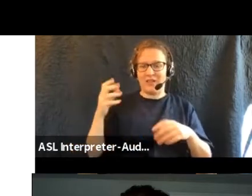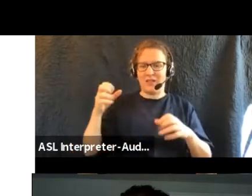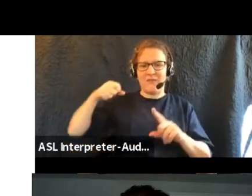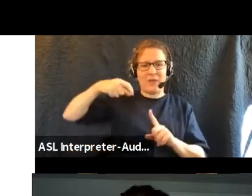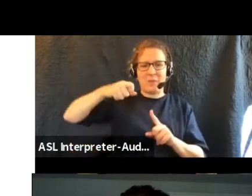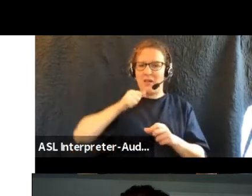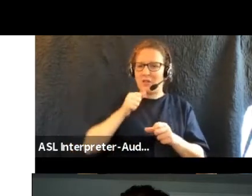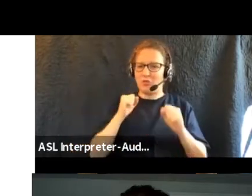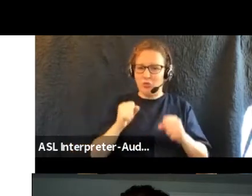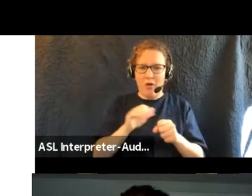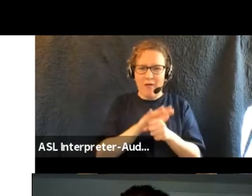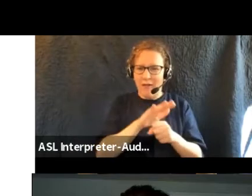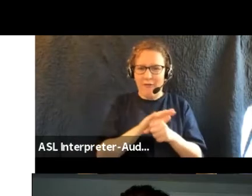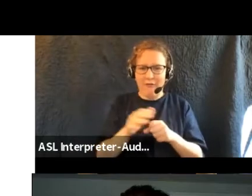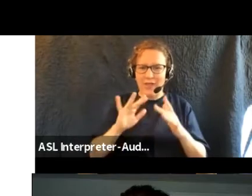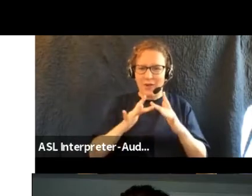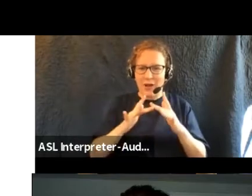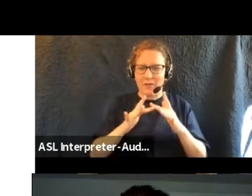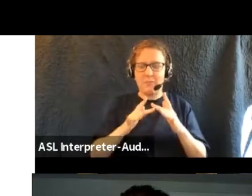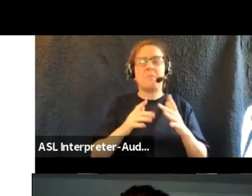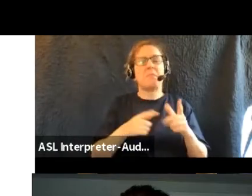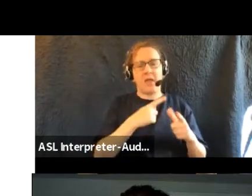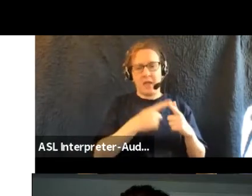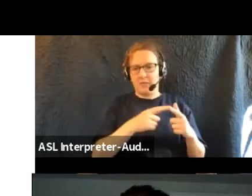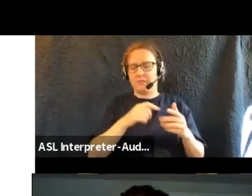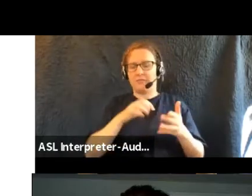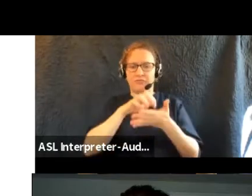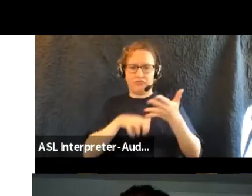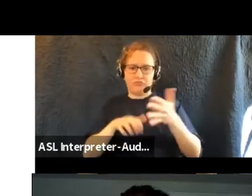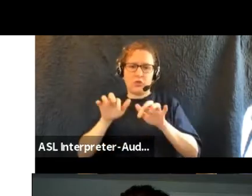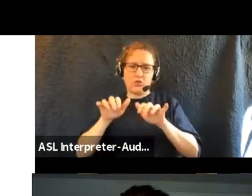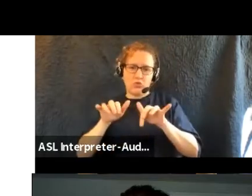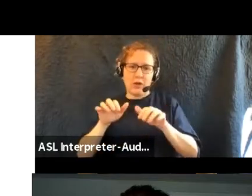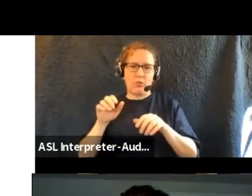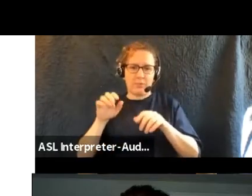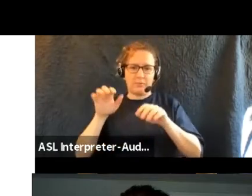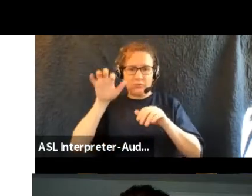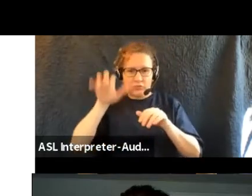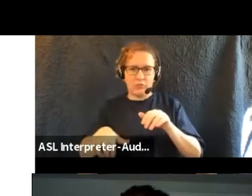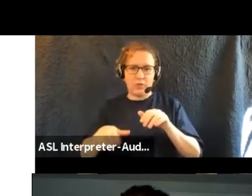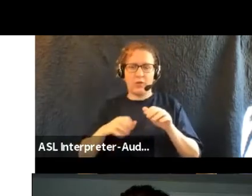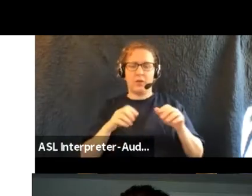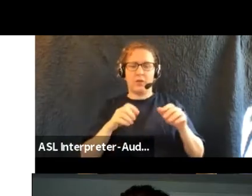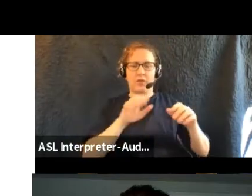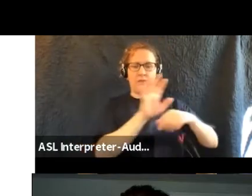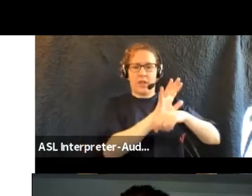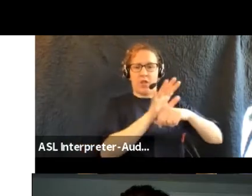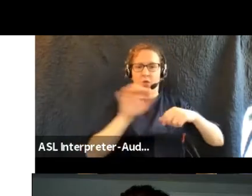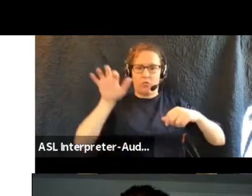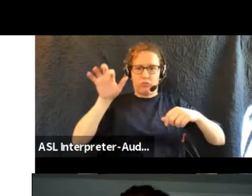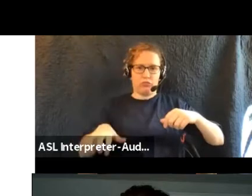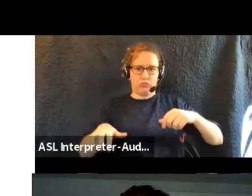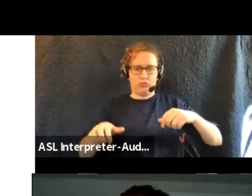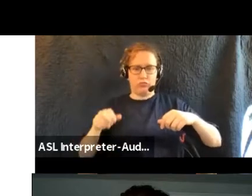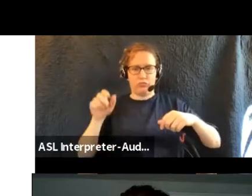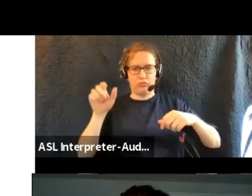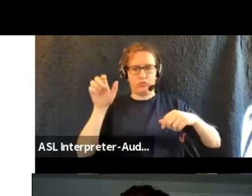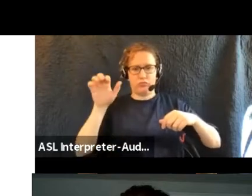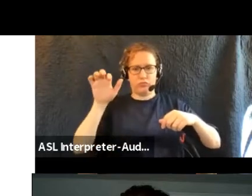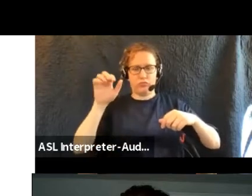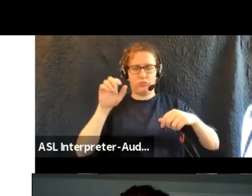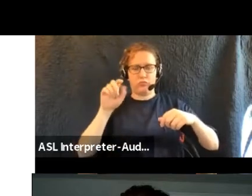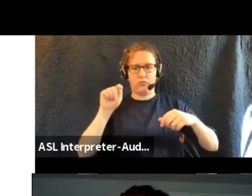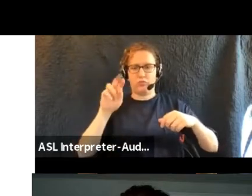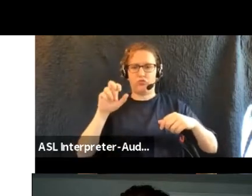at all so we proactively create transcripts for every video so that anyone who